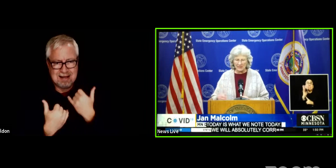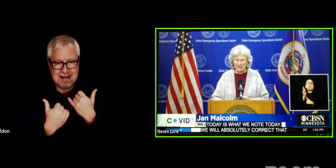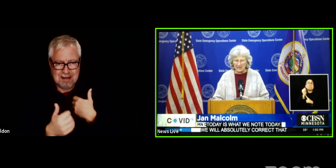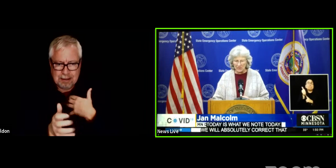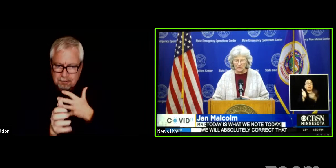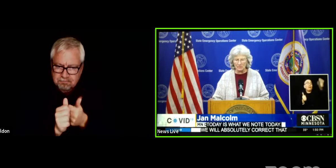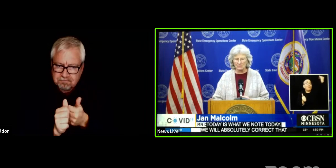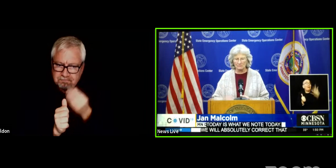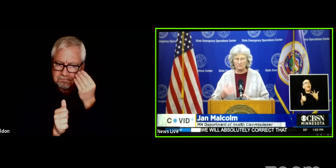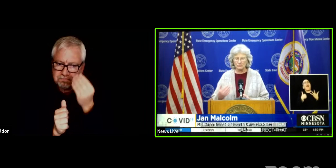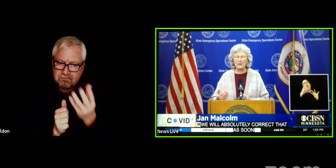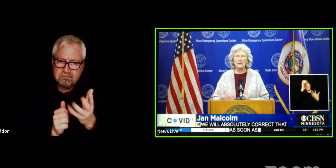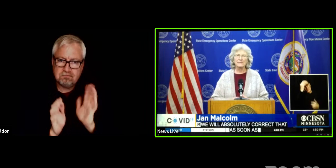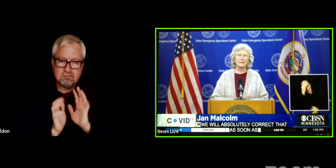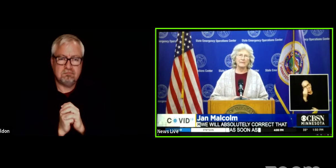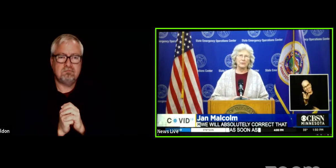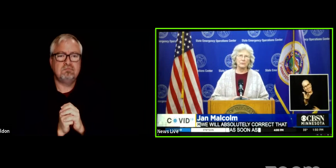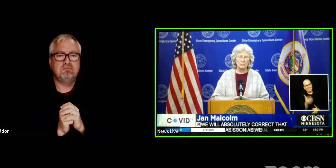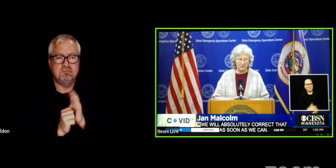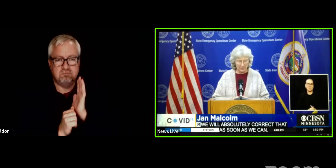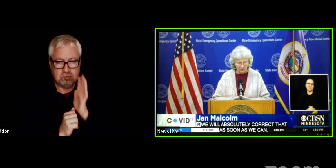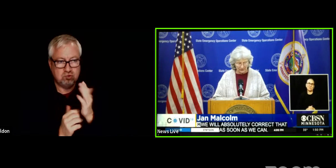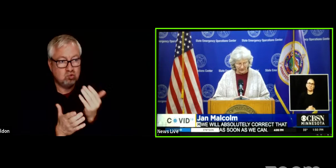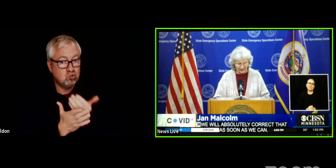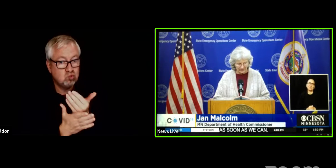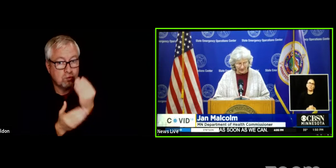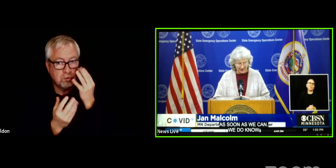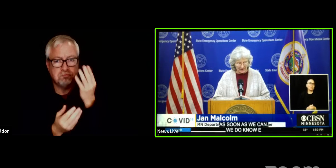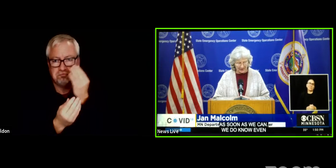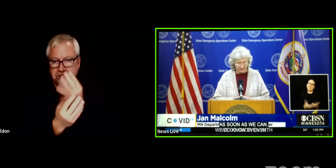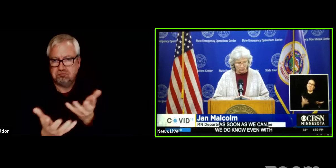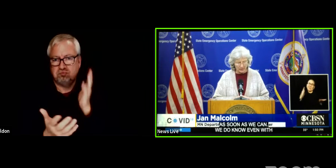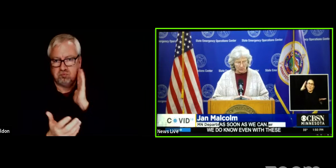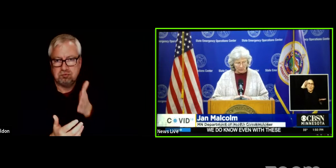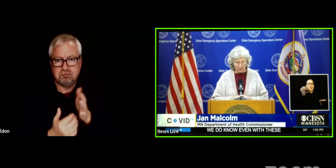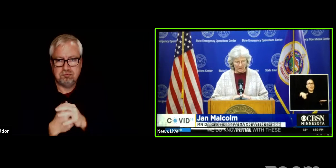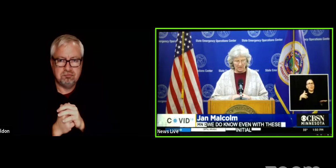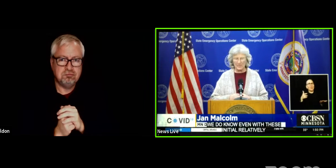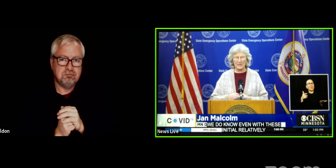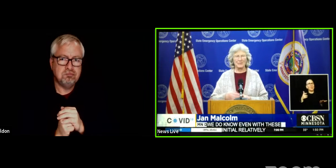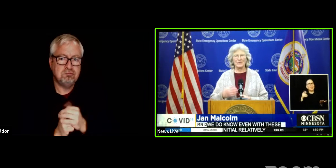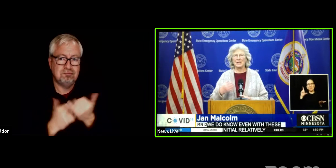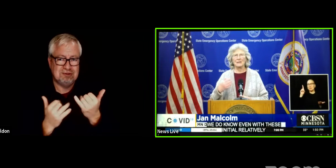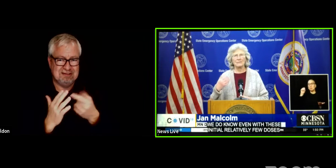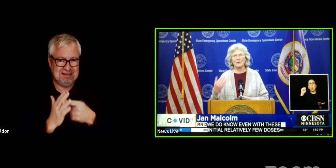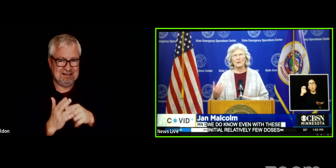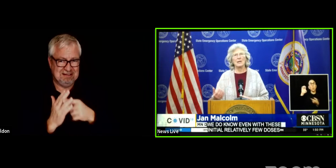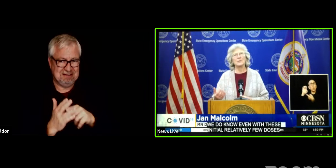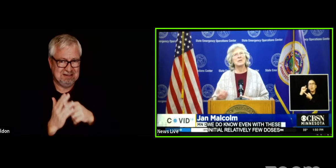INITIAL RELATIVELY FEW DOSES, WE KNOW THAT WE'RE NOT GOING TO BE ABLE TO GIVE AS MUCH